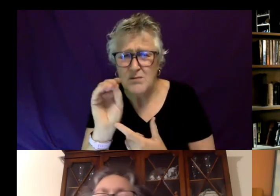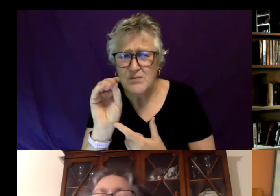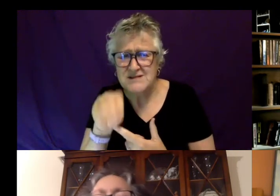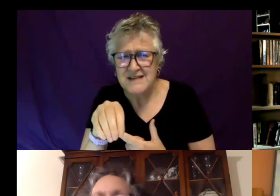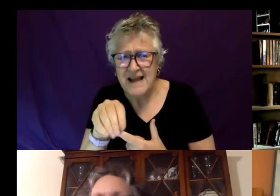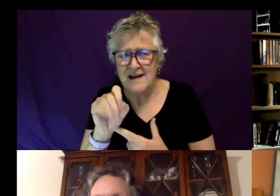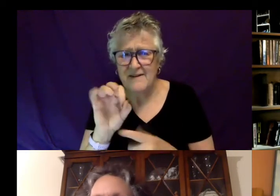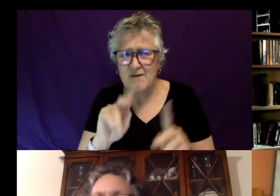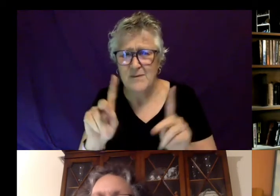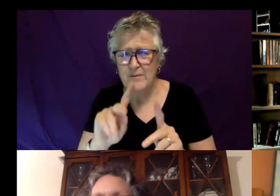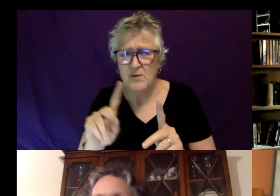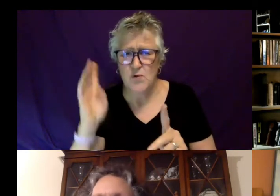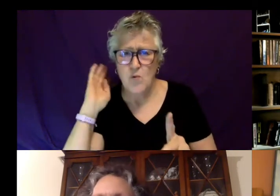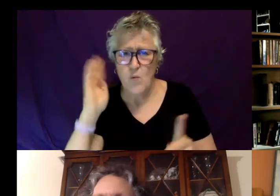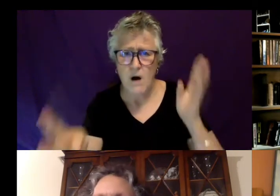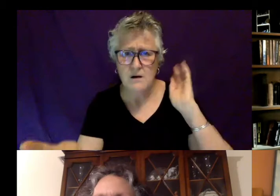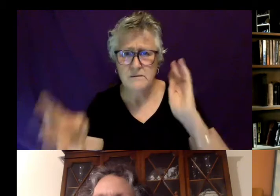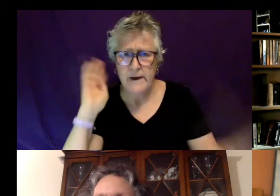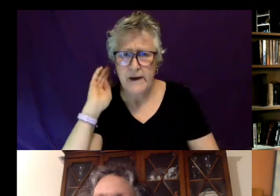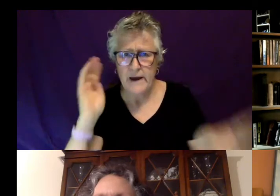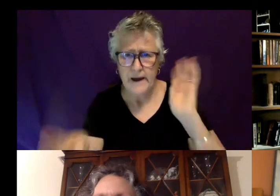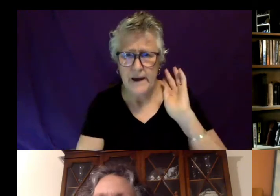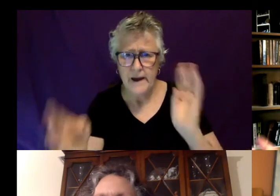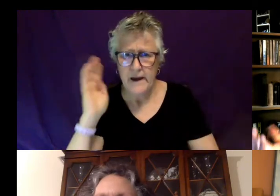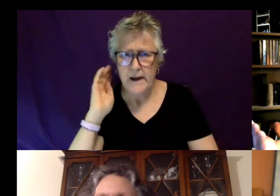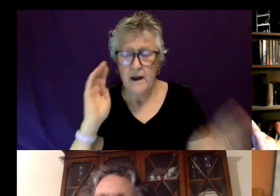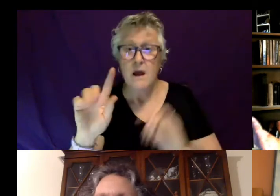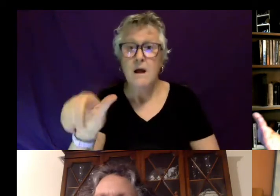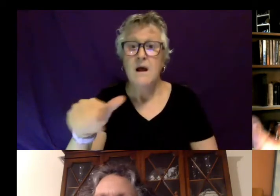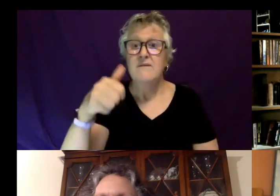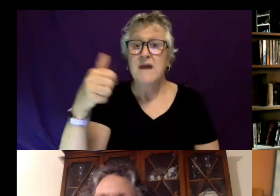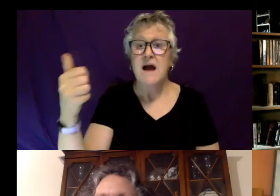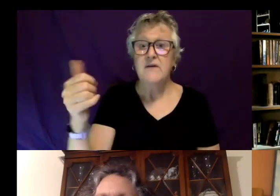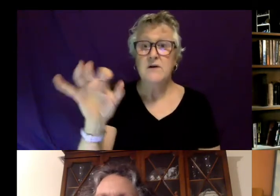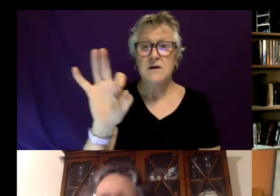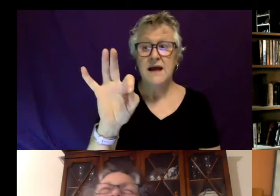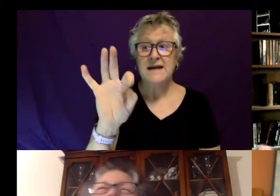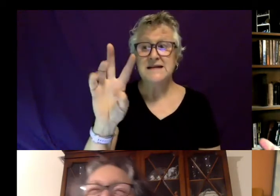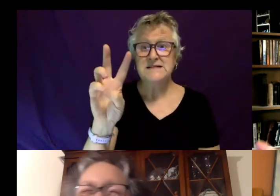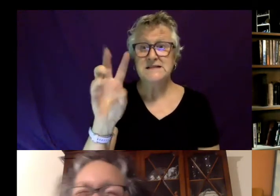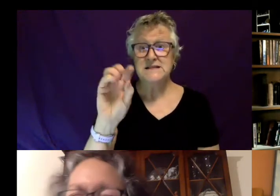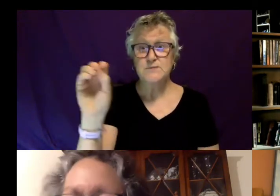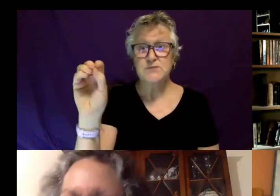the other 96 percent acted like I was some kind of a drug dealer or something!